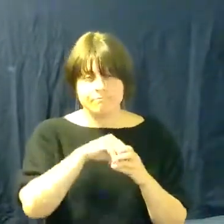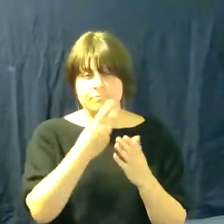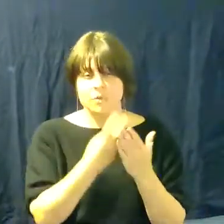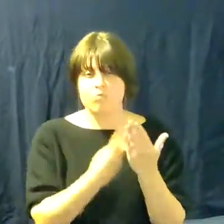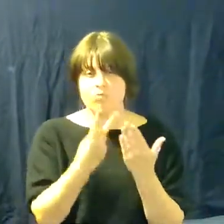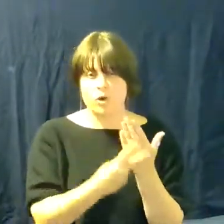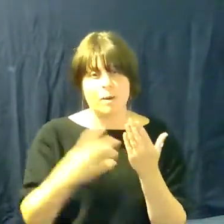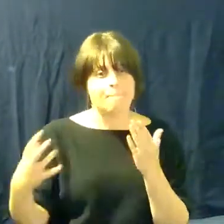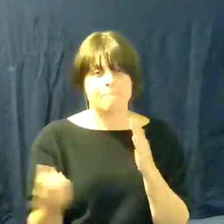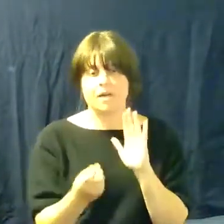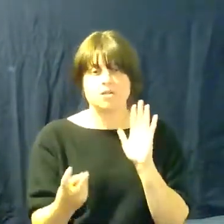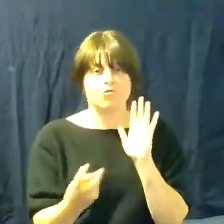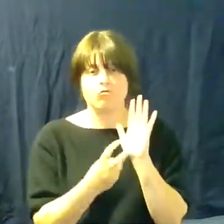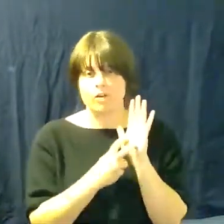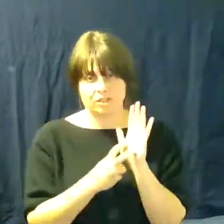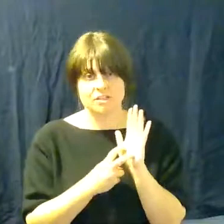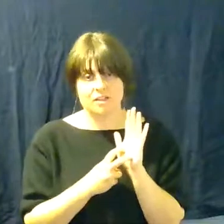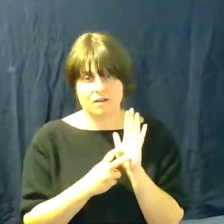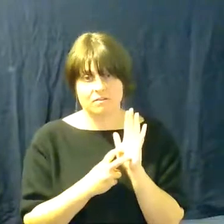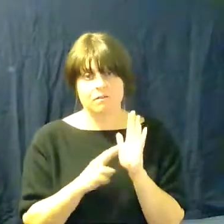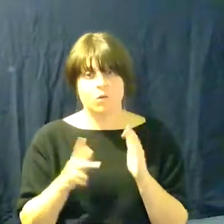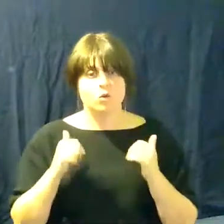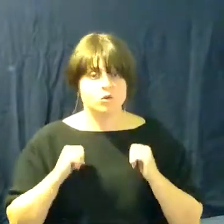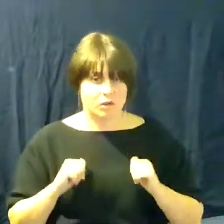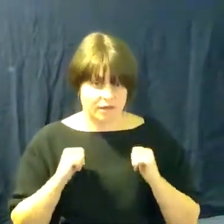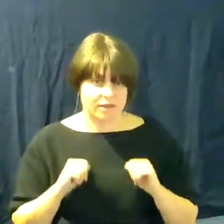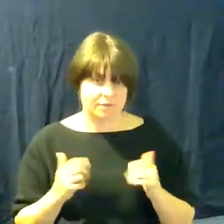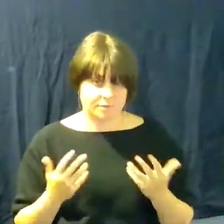next week and it's important that if you're